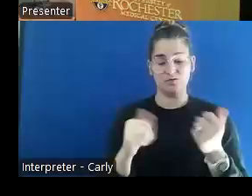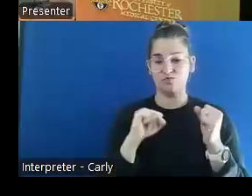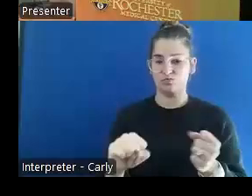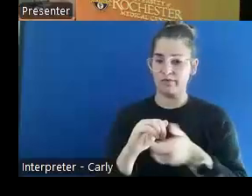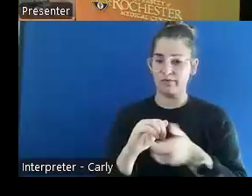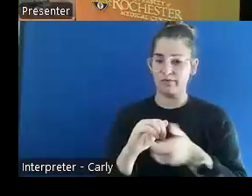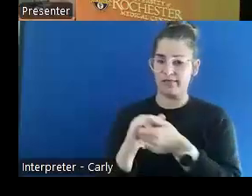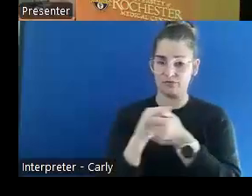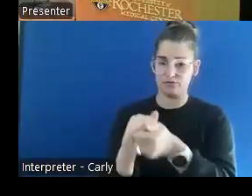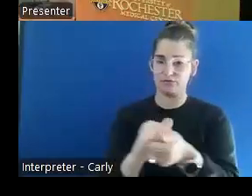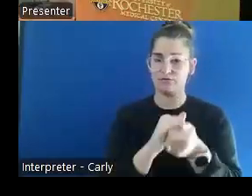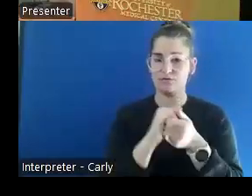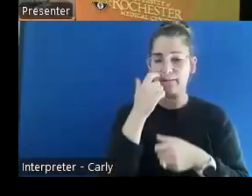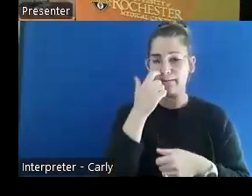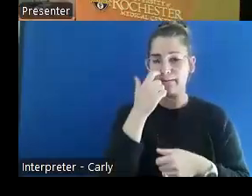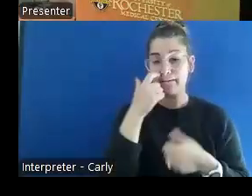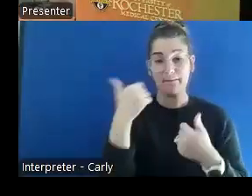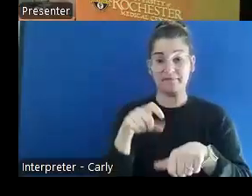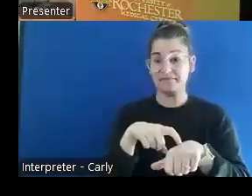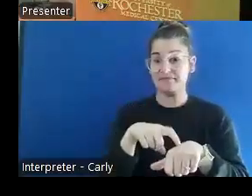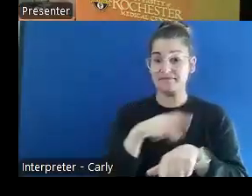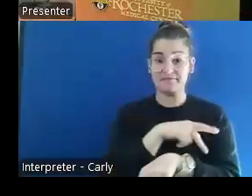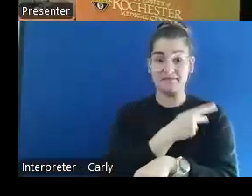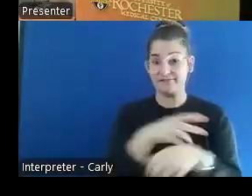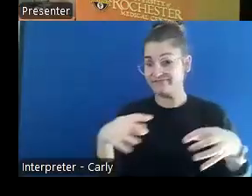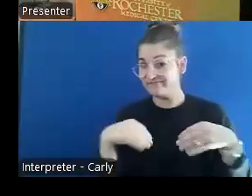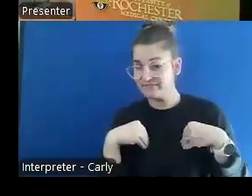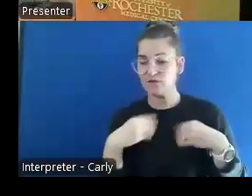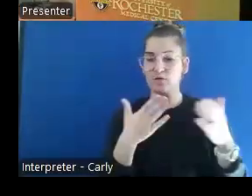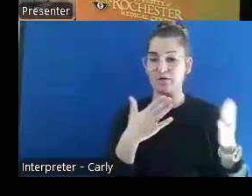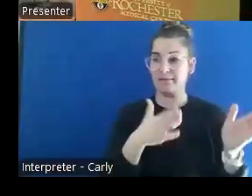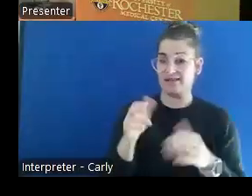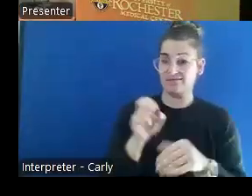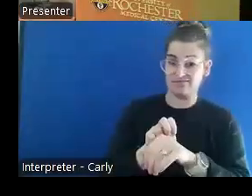say that anytime a patients admitted or when we're going to send a patient in mips um it's very easy